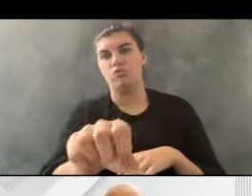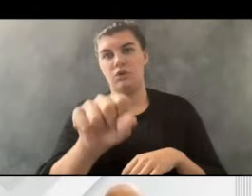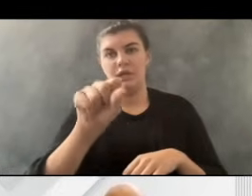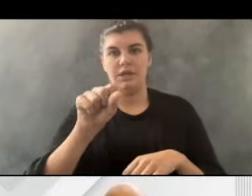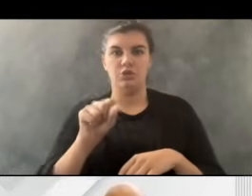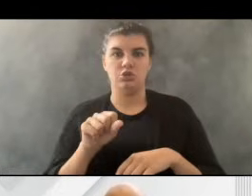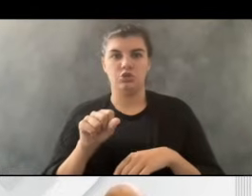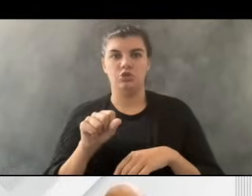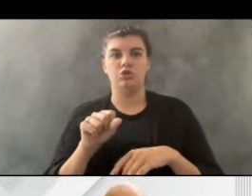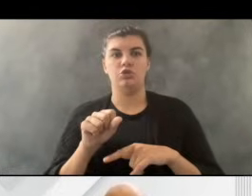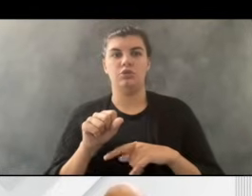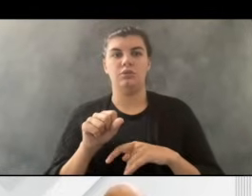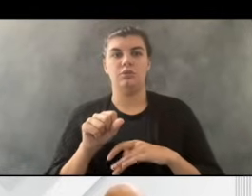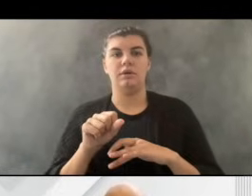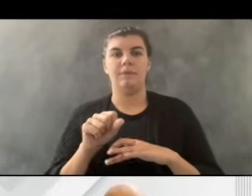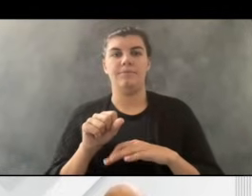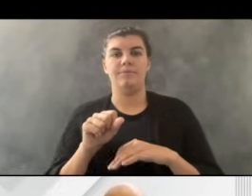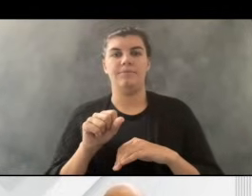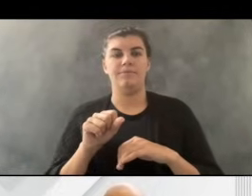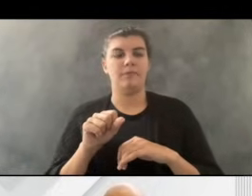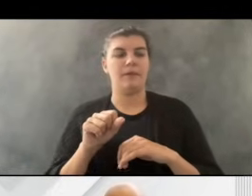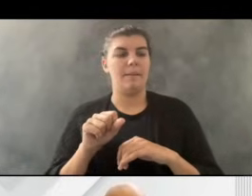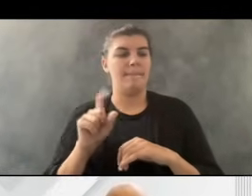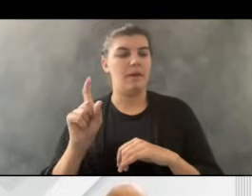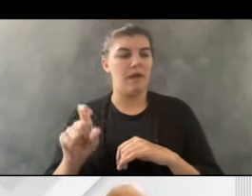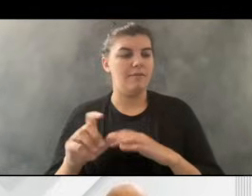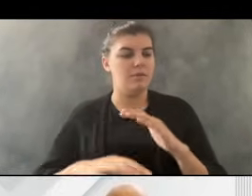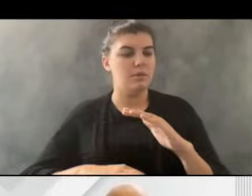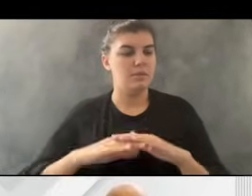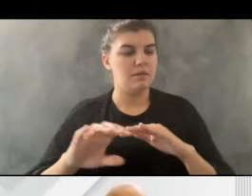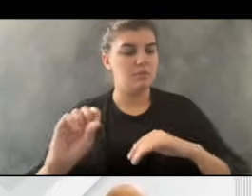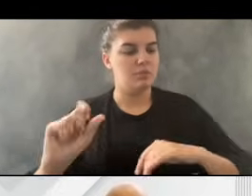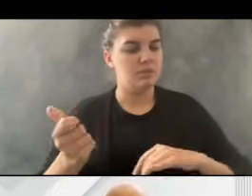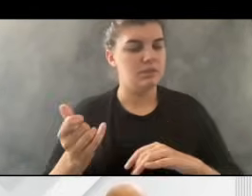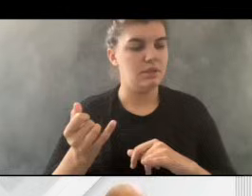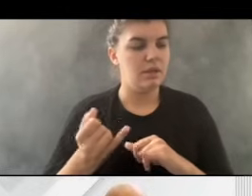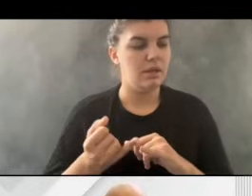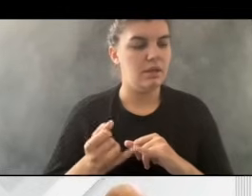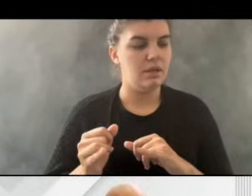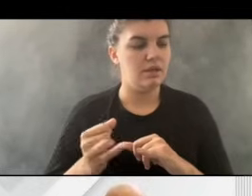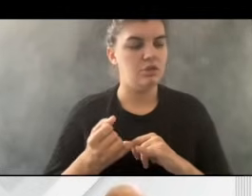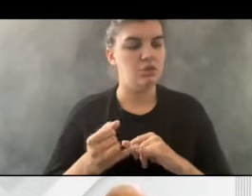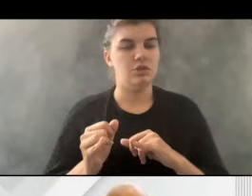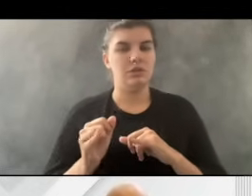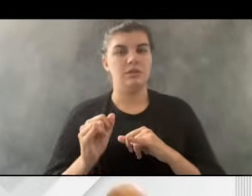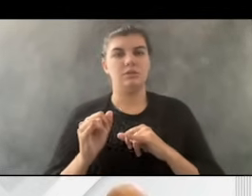maximum of 10 inches, which I'm showing to you right here with the side reach.